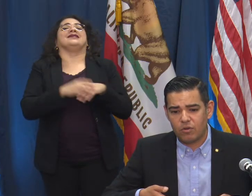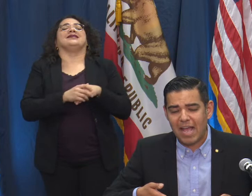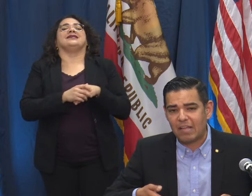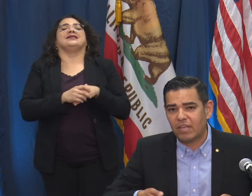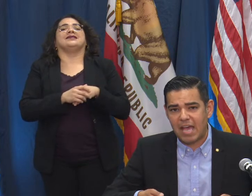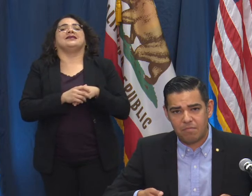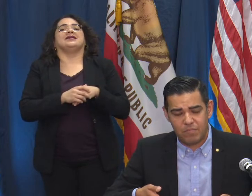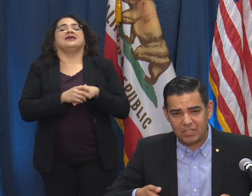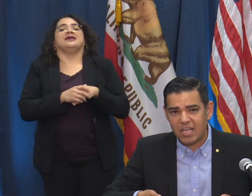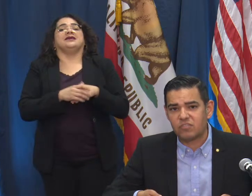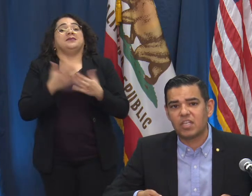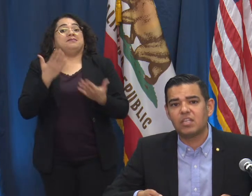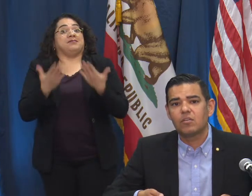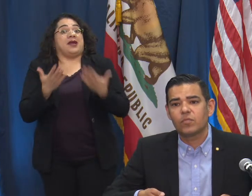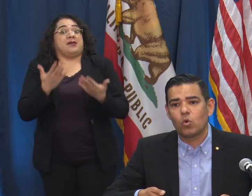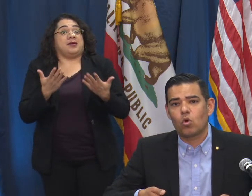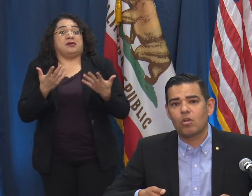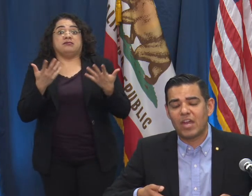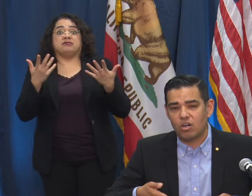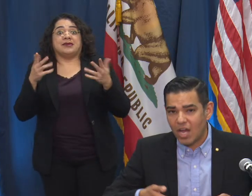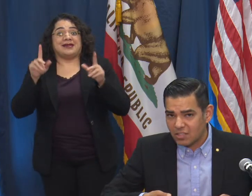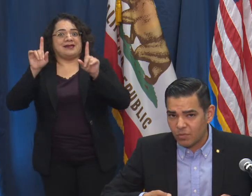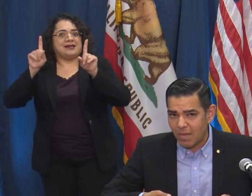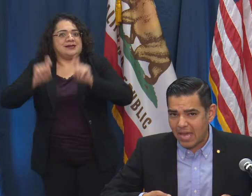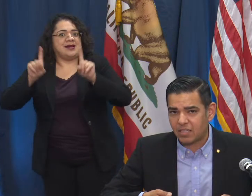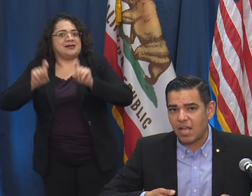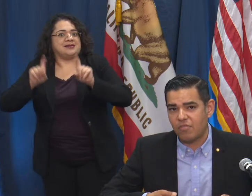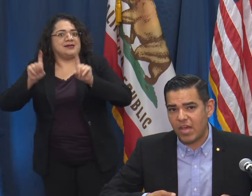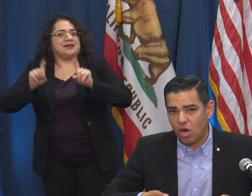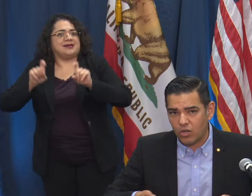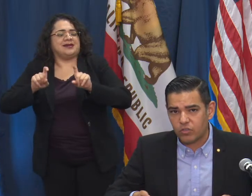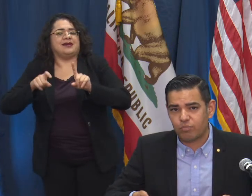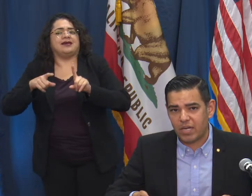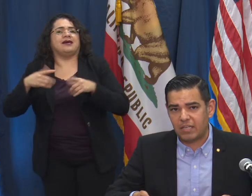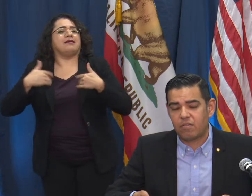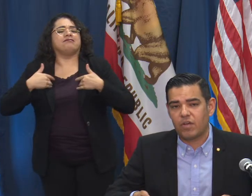had been tested or that are not symptomatic, and that are spreading the